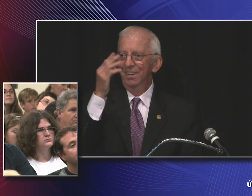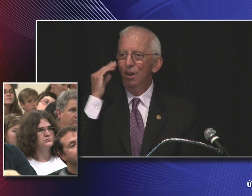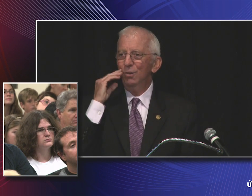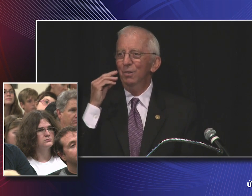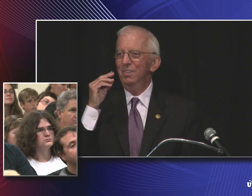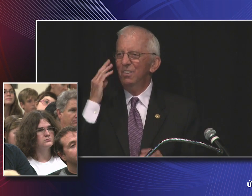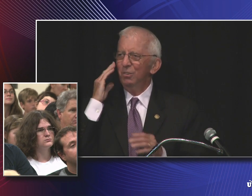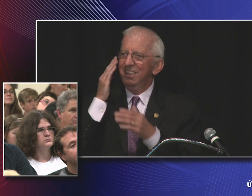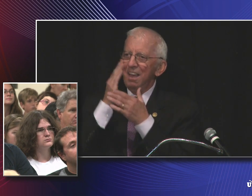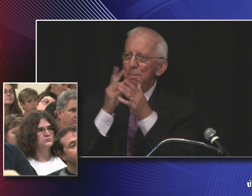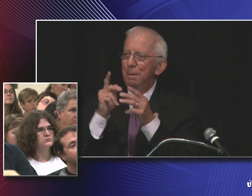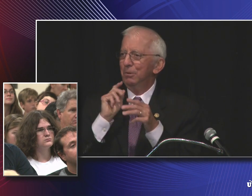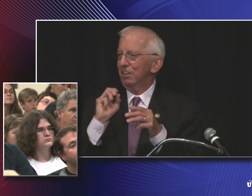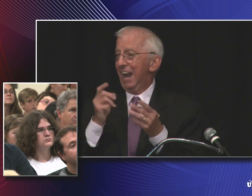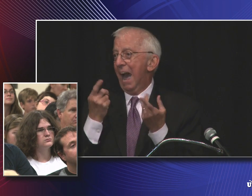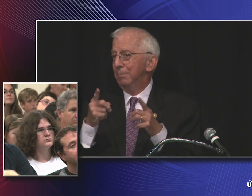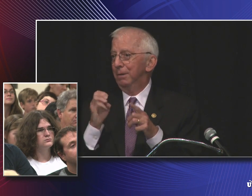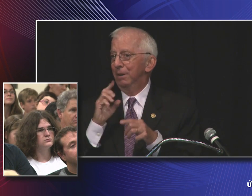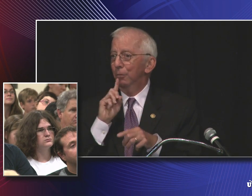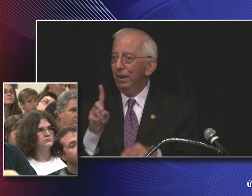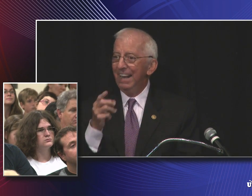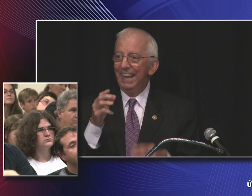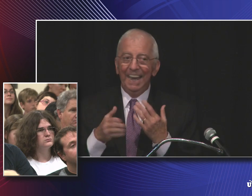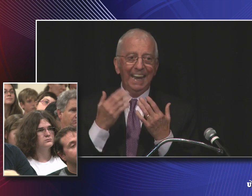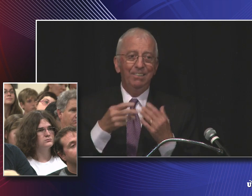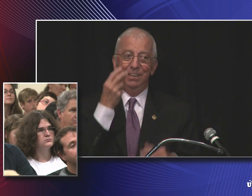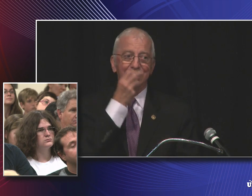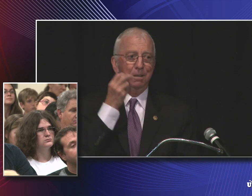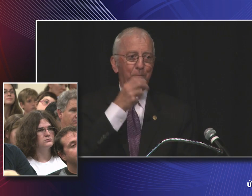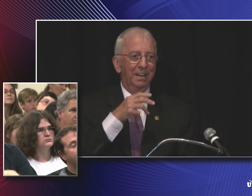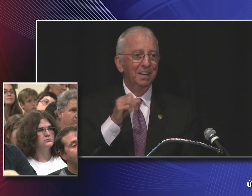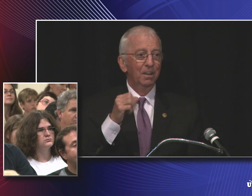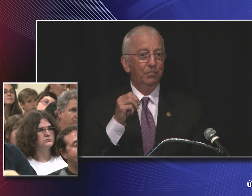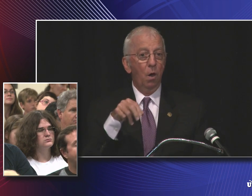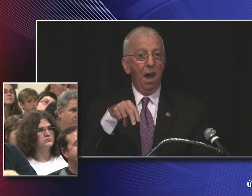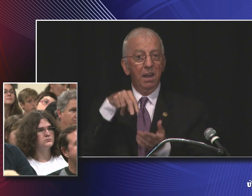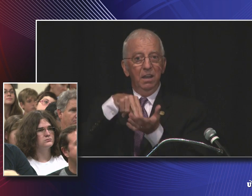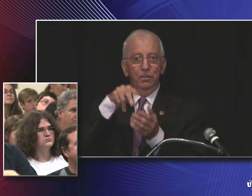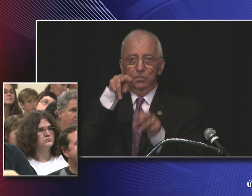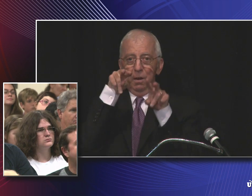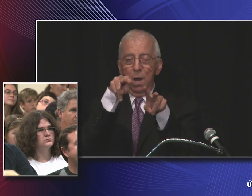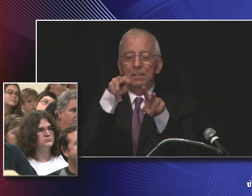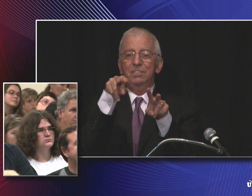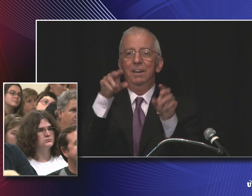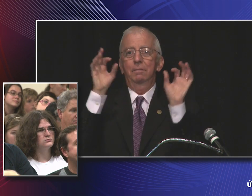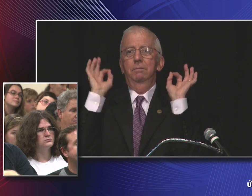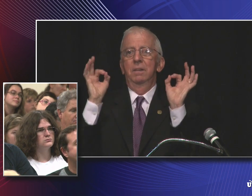You know some people just happen to be really easy to lip-read. So I stood and watched.